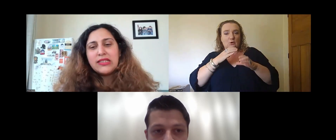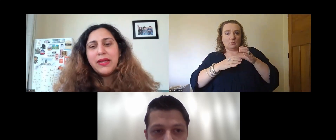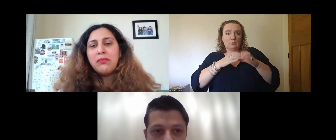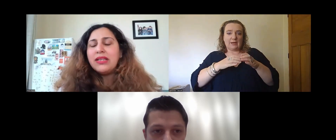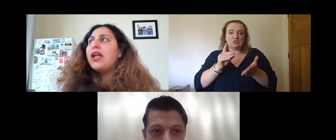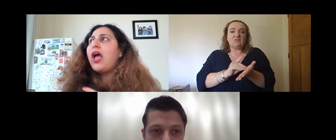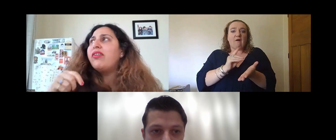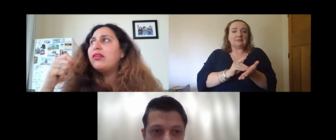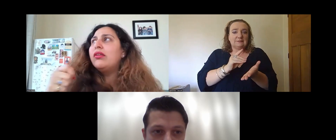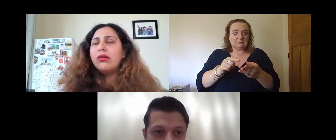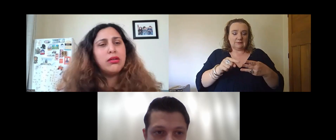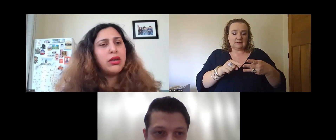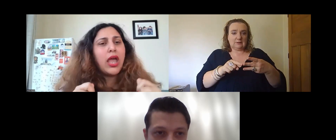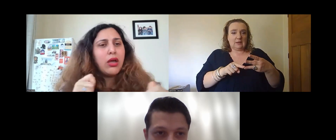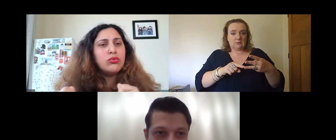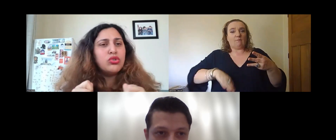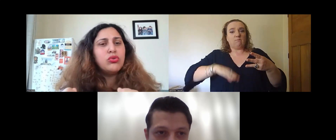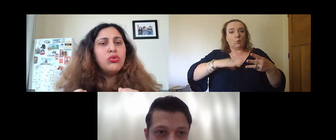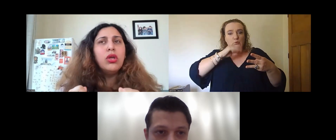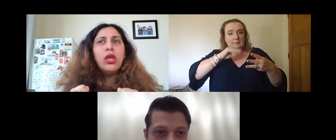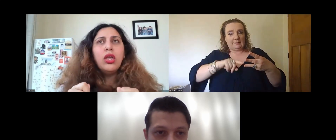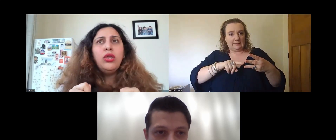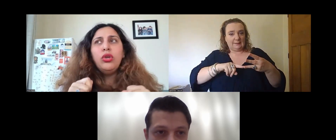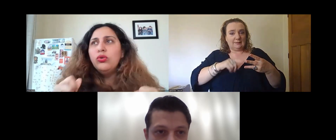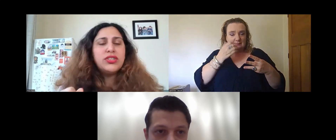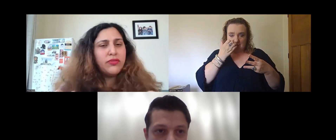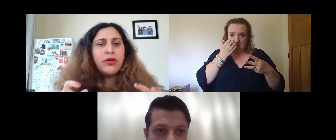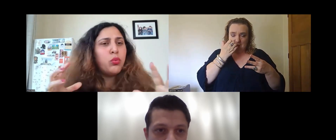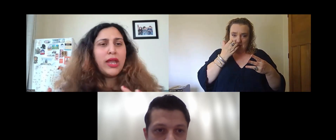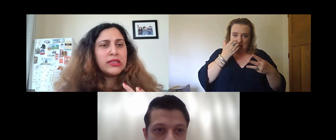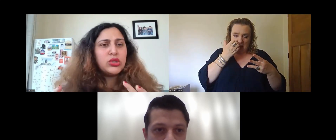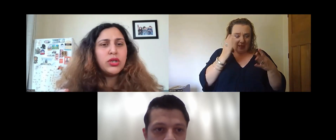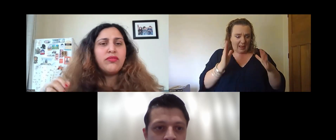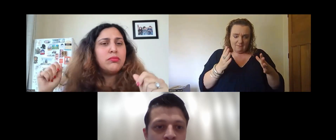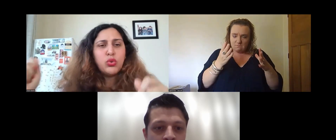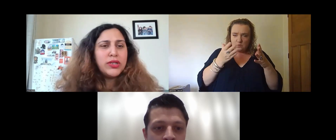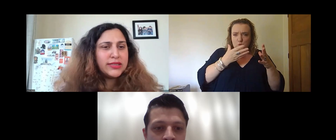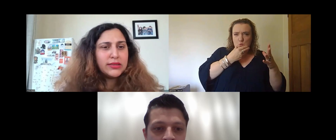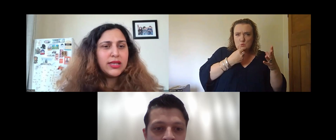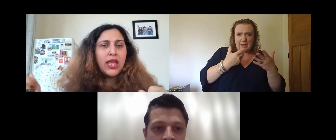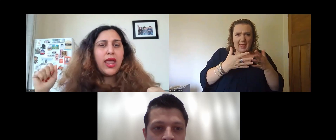And it's been amazing, I've had to learn how to use different ways to give them choices,